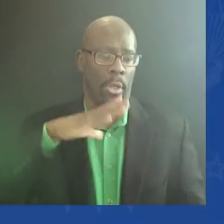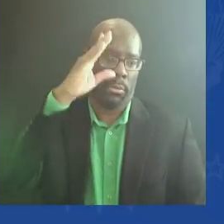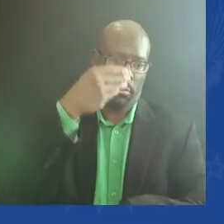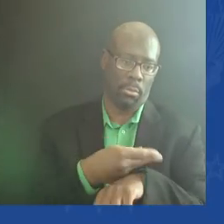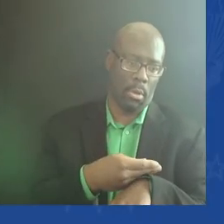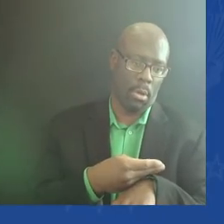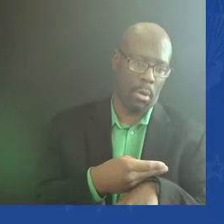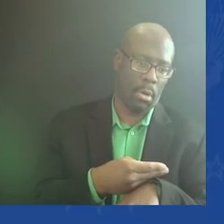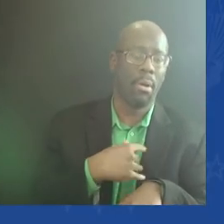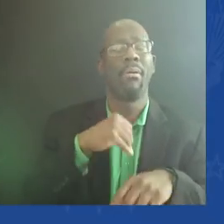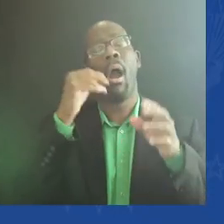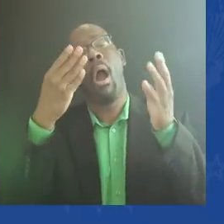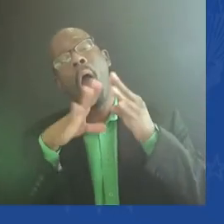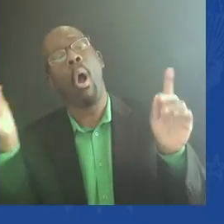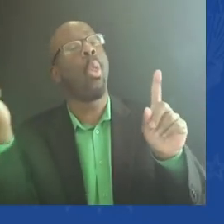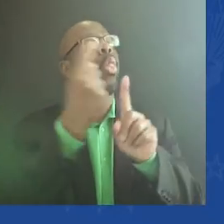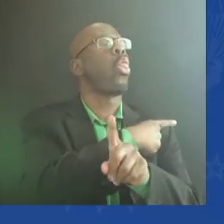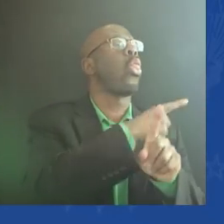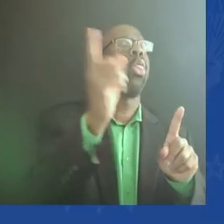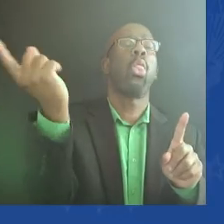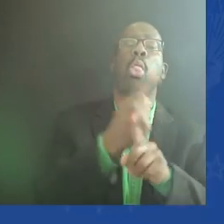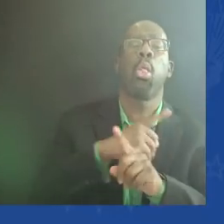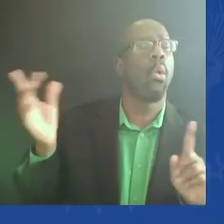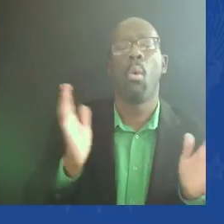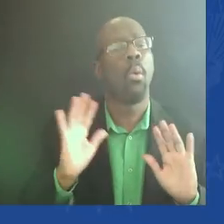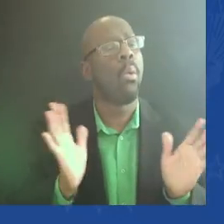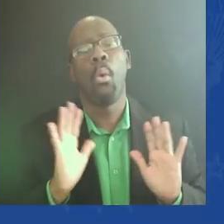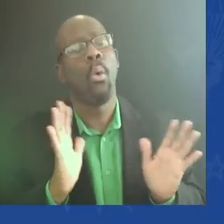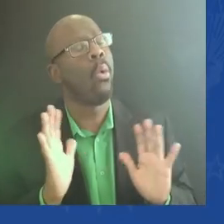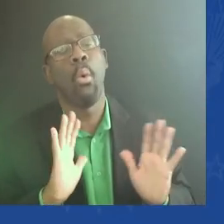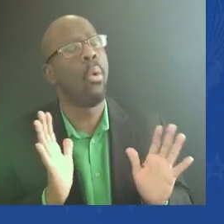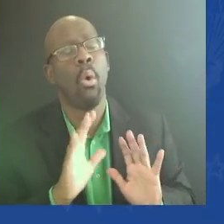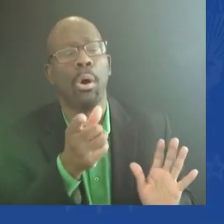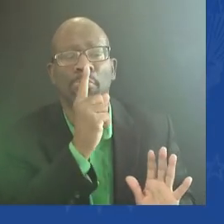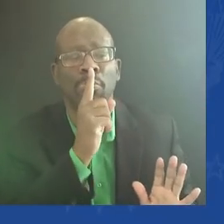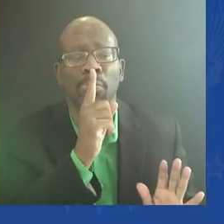He knew who he was. He knew where he went to school. He knew what he -- he knew what a man he was.